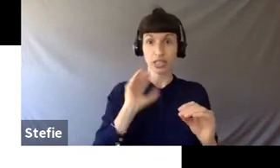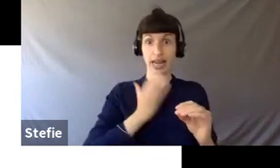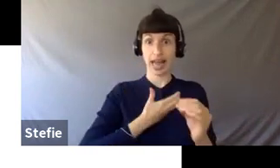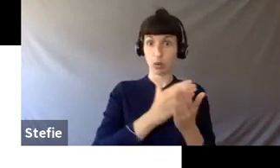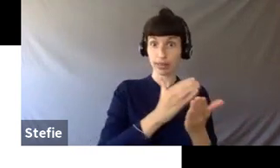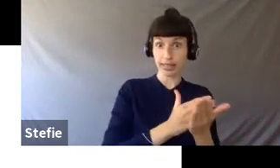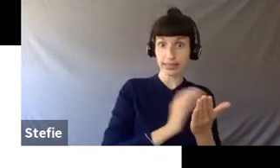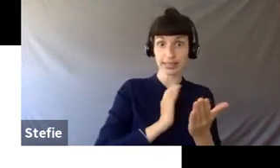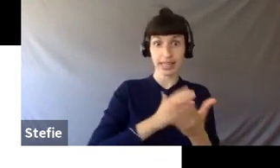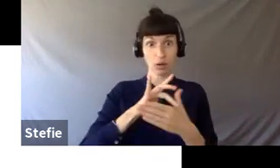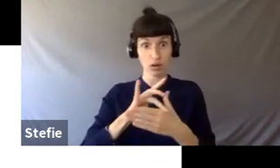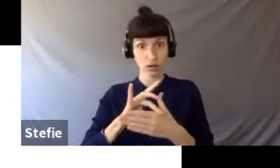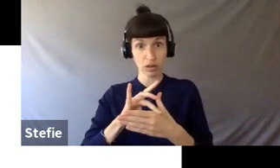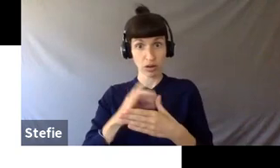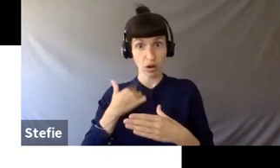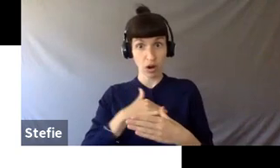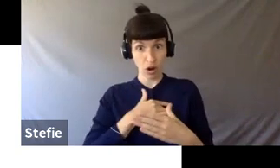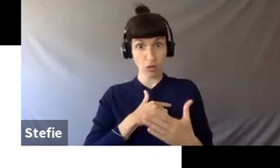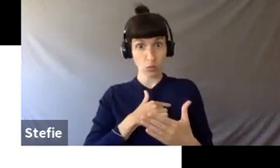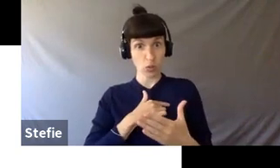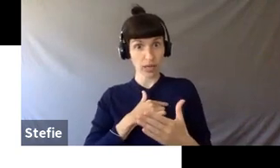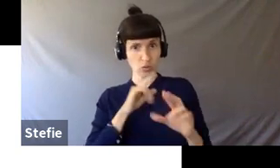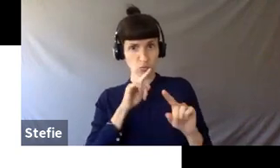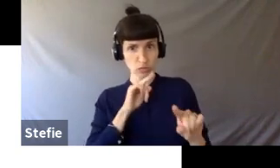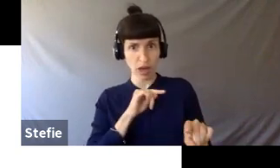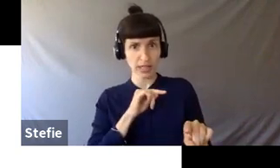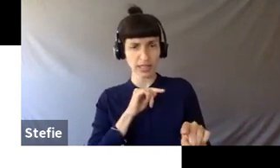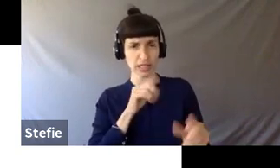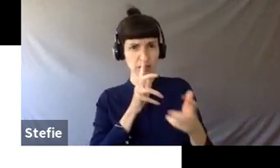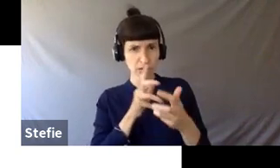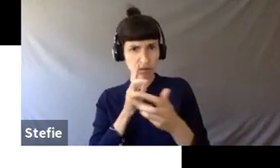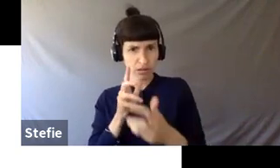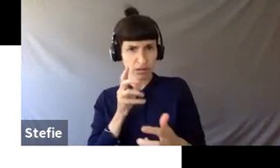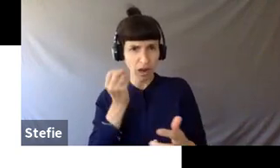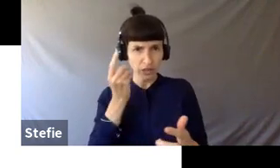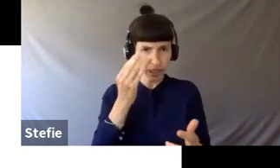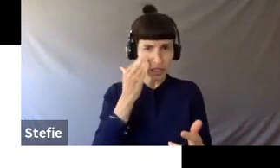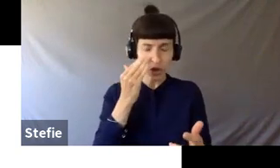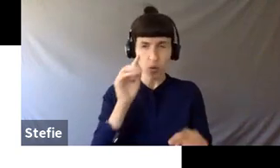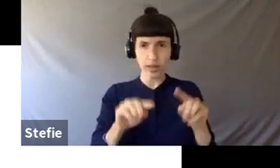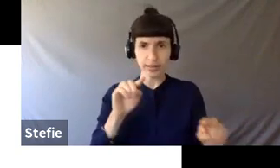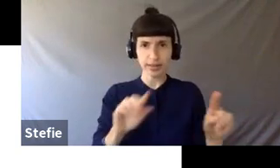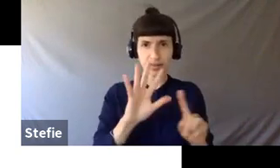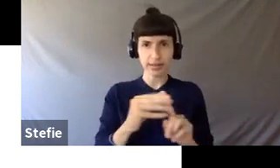or are not able to connect with us or us with them know learning will happen. We also need to be